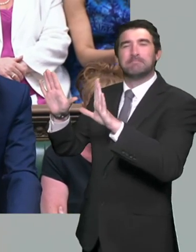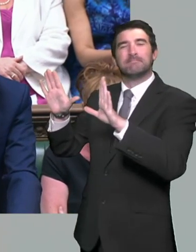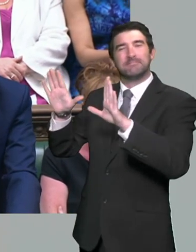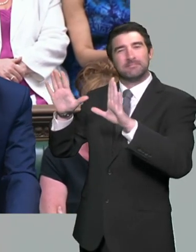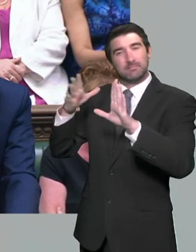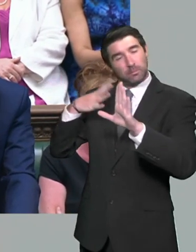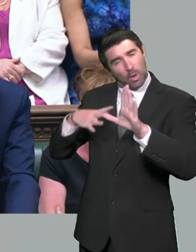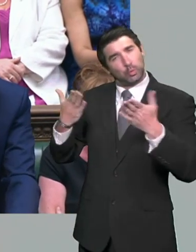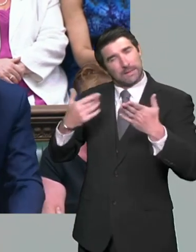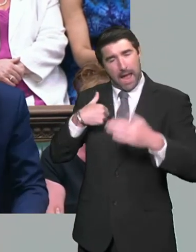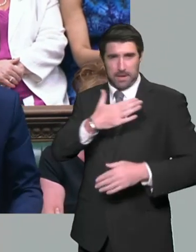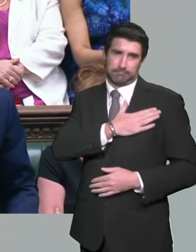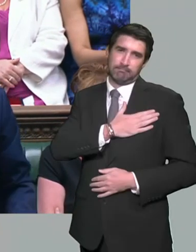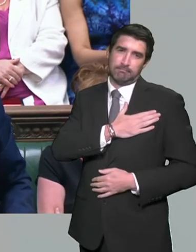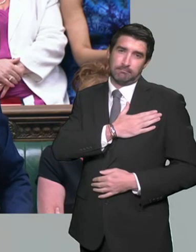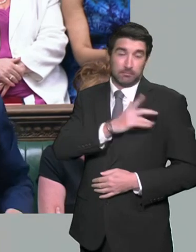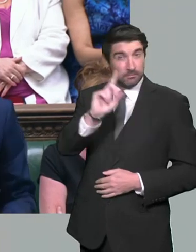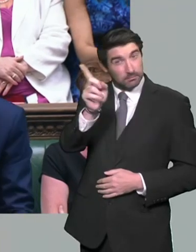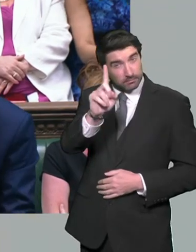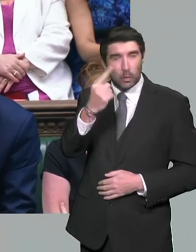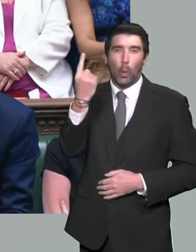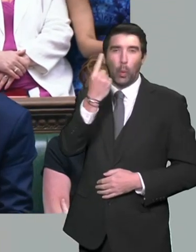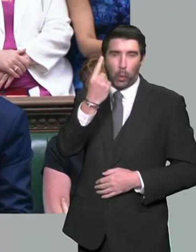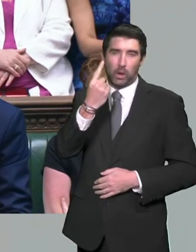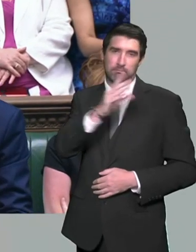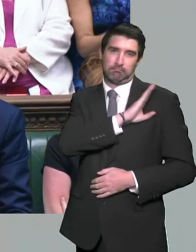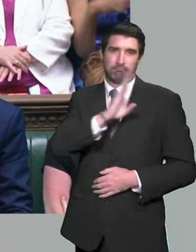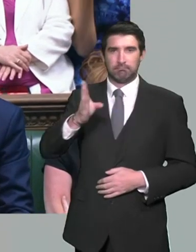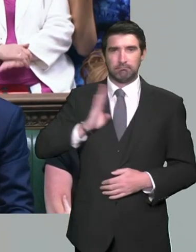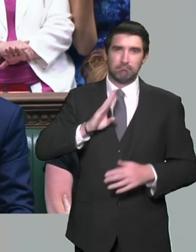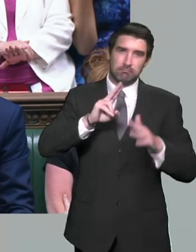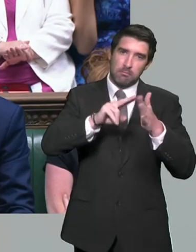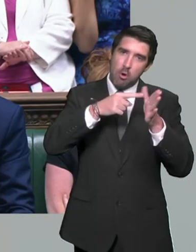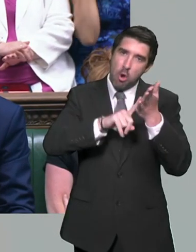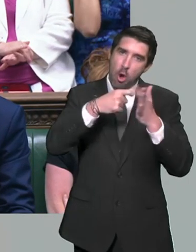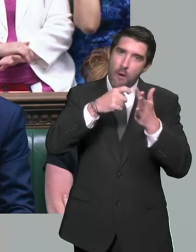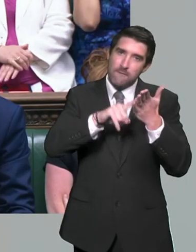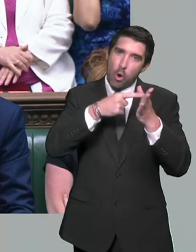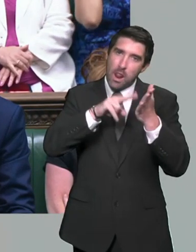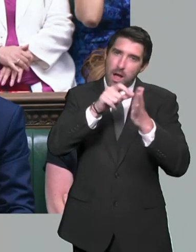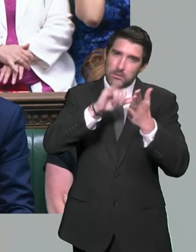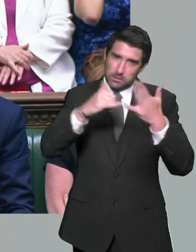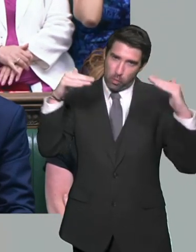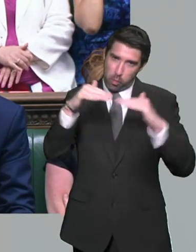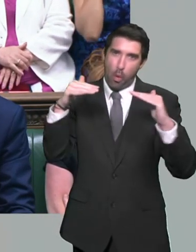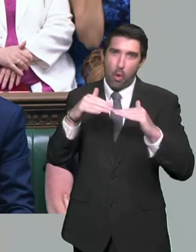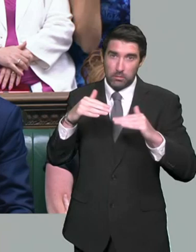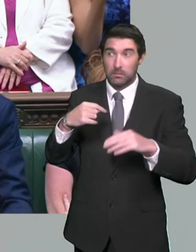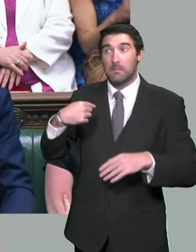in the Falklands? My uncle was among them, serving on HMS Antelope when it went down.